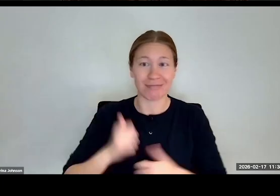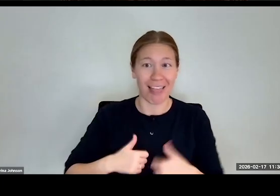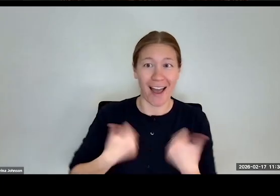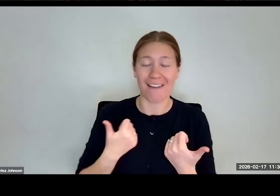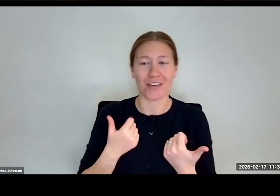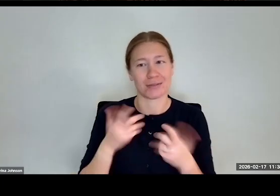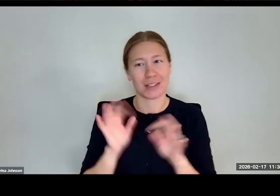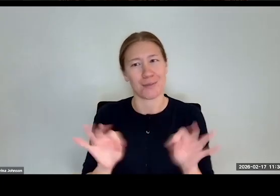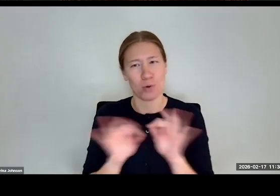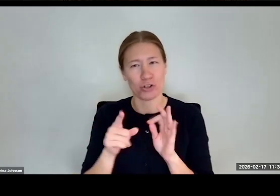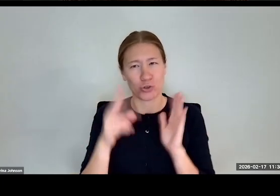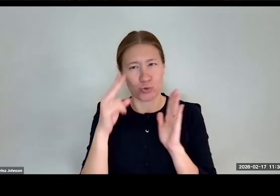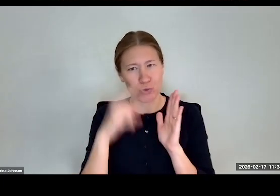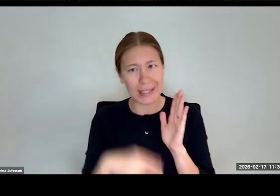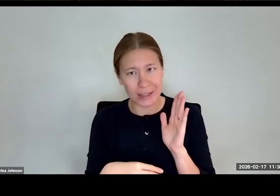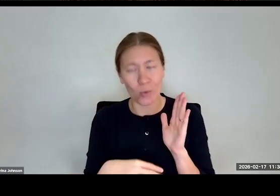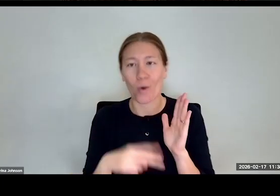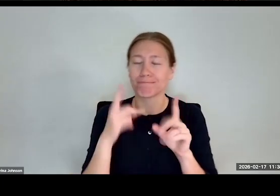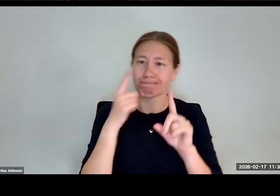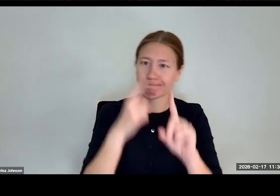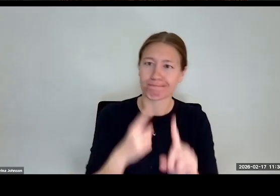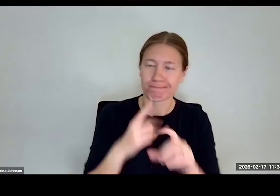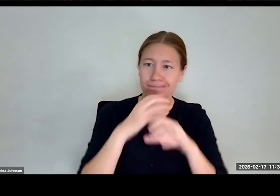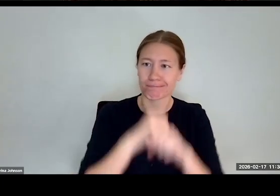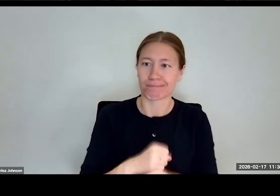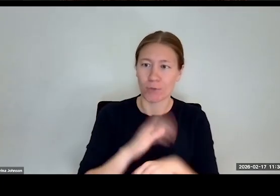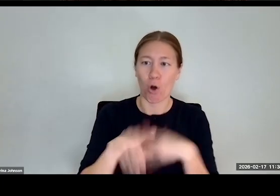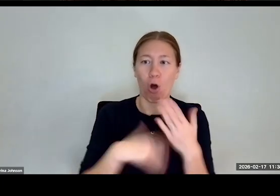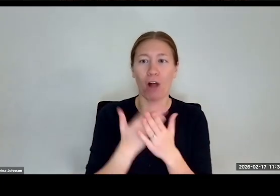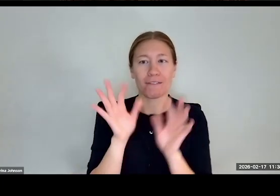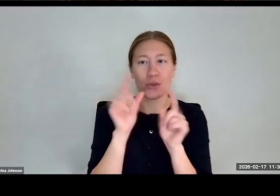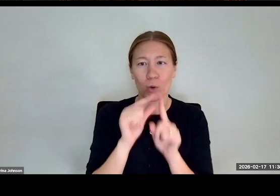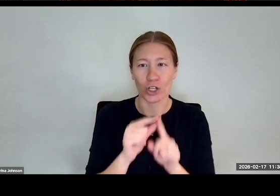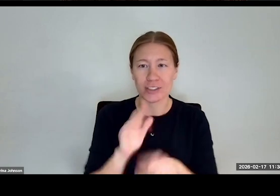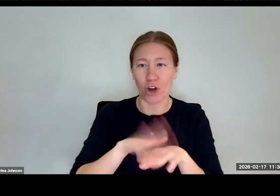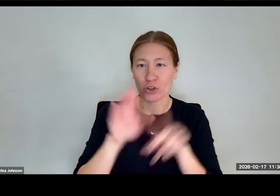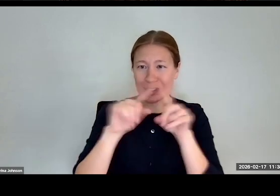or paraphrase all of the text content that is on your slide as well as describe your onscreen visuals.